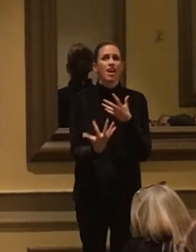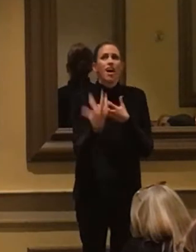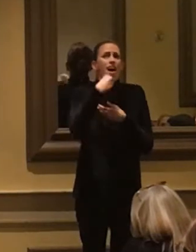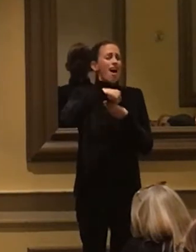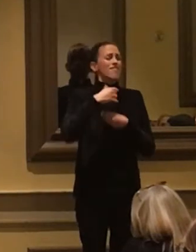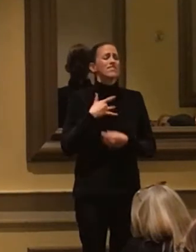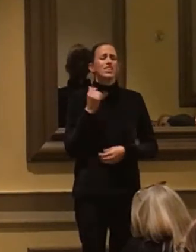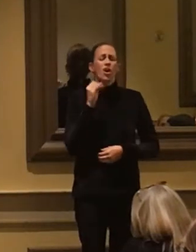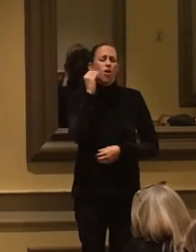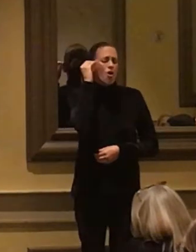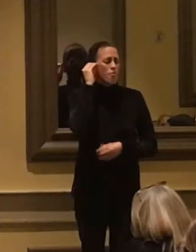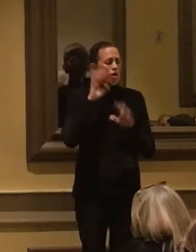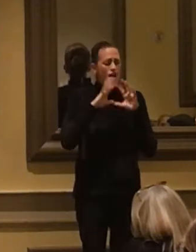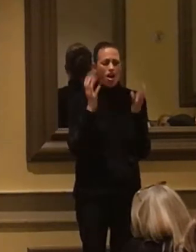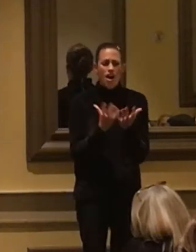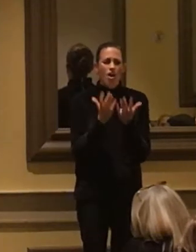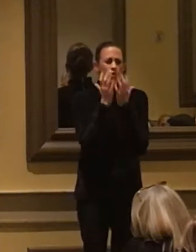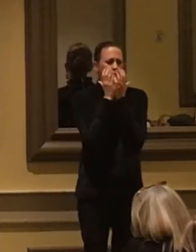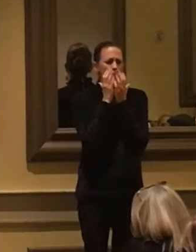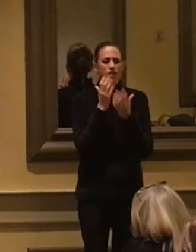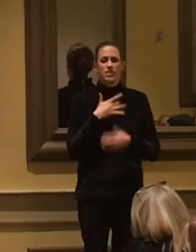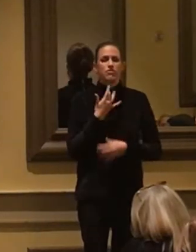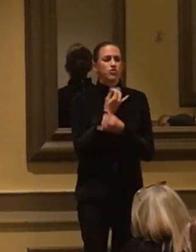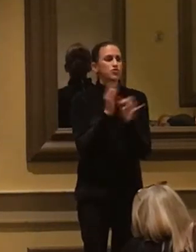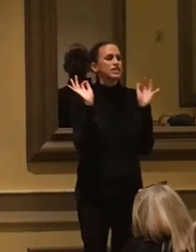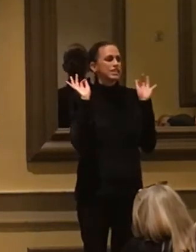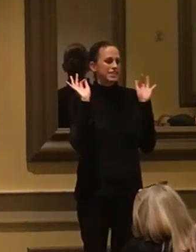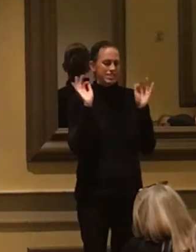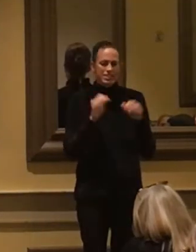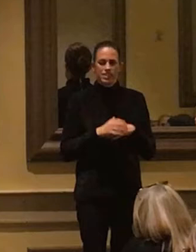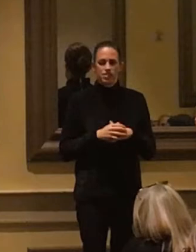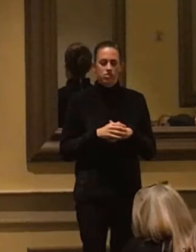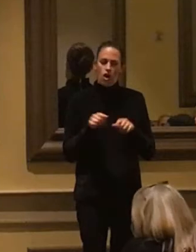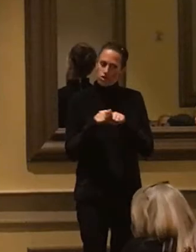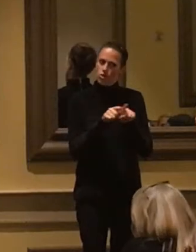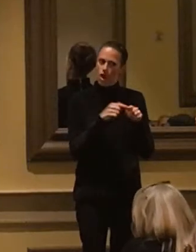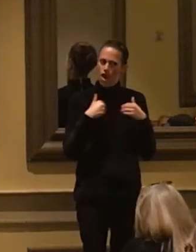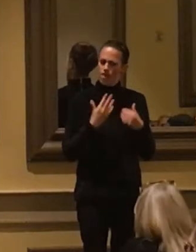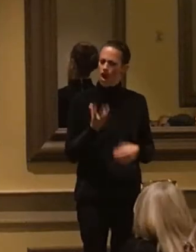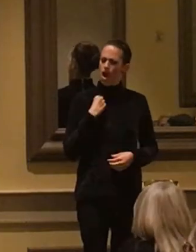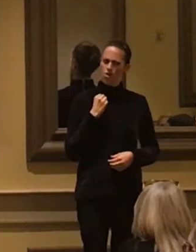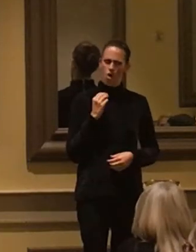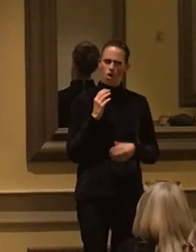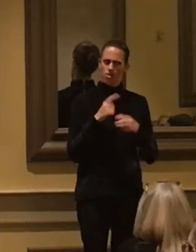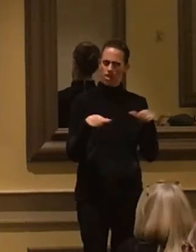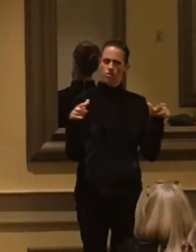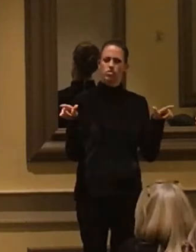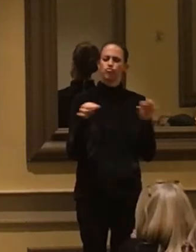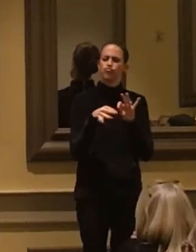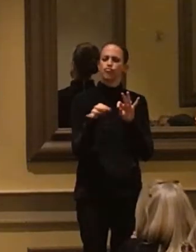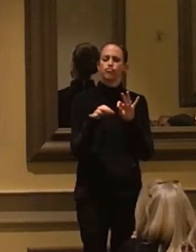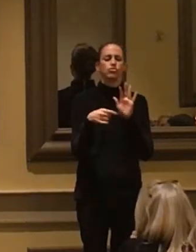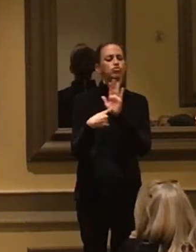and oh my god, it's such a great feeling. And our own language to show the world about sometimes we need to ask for help.